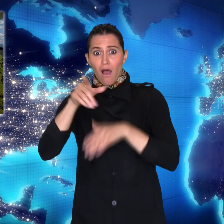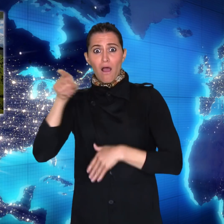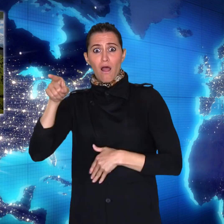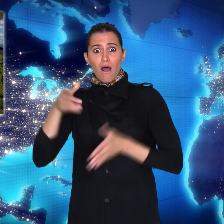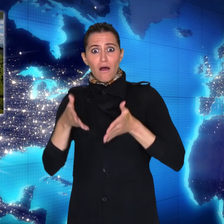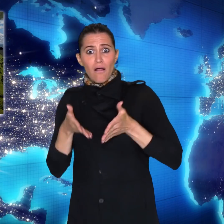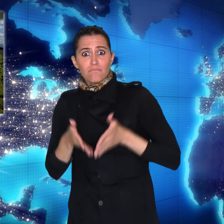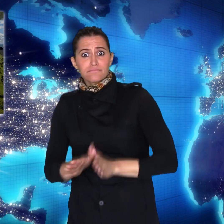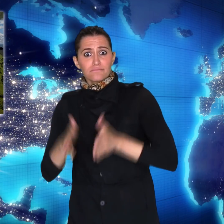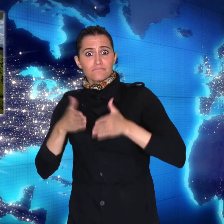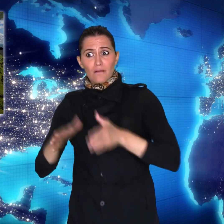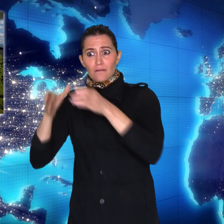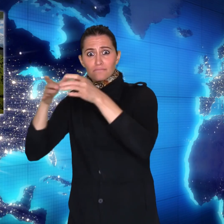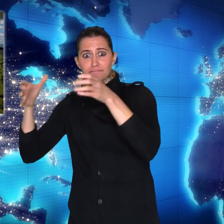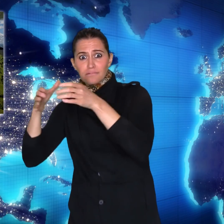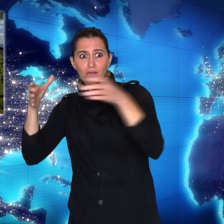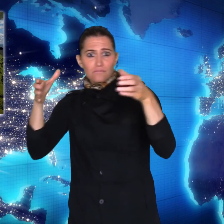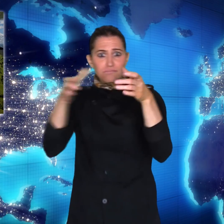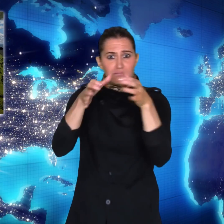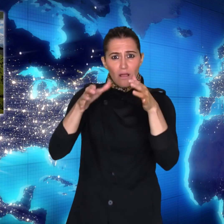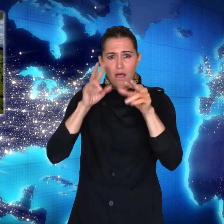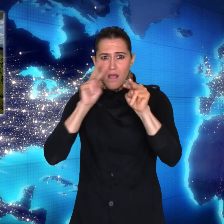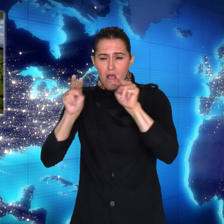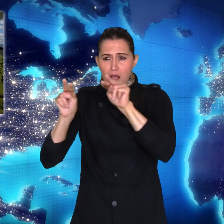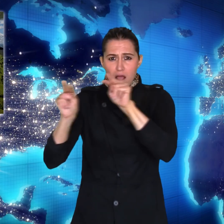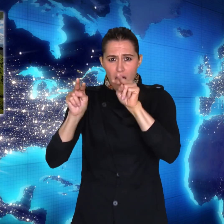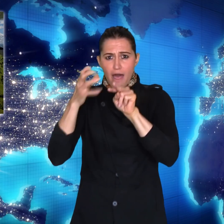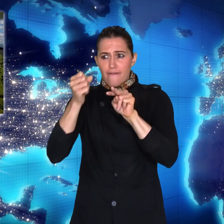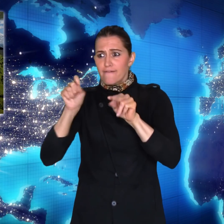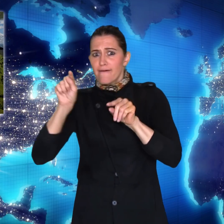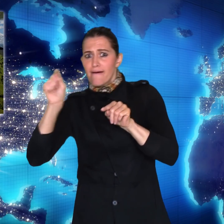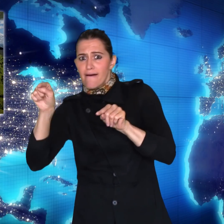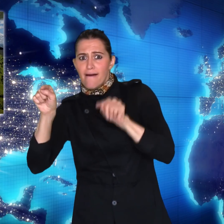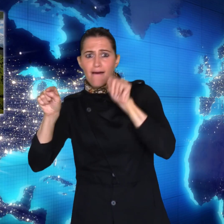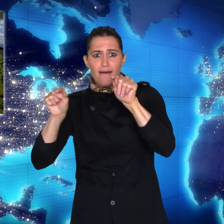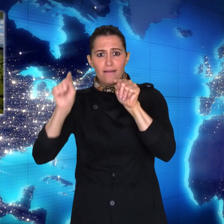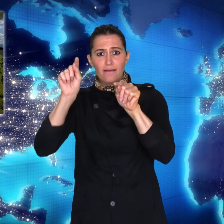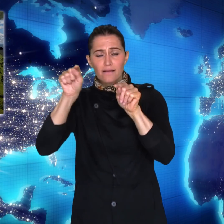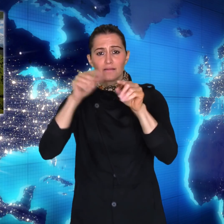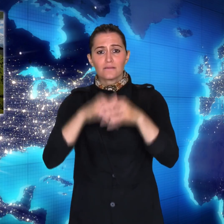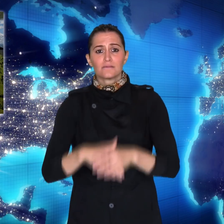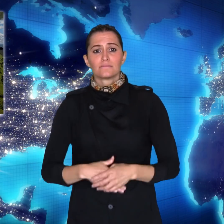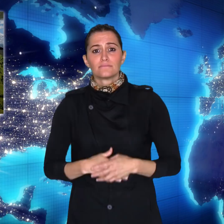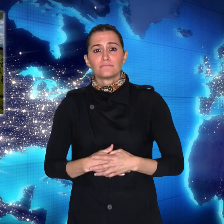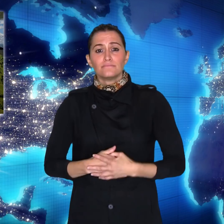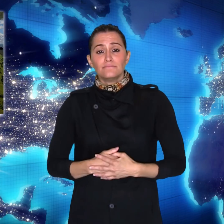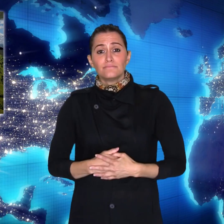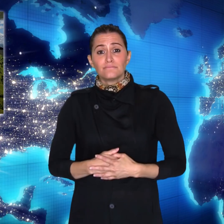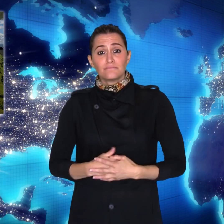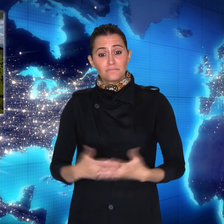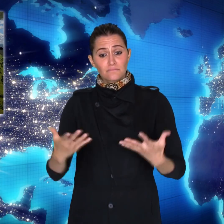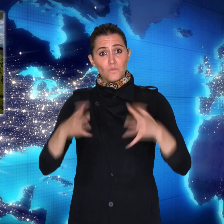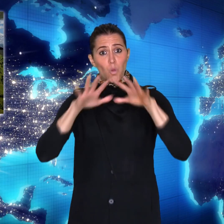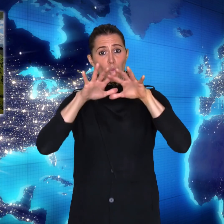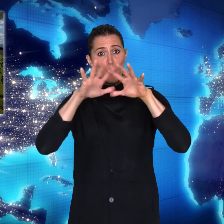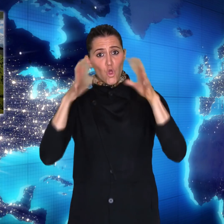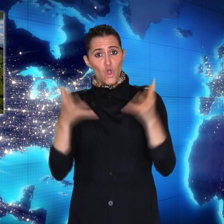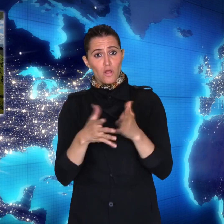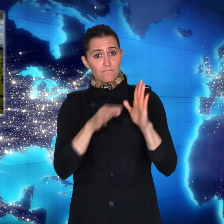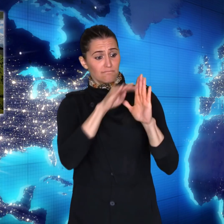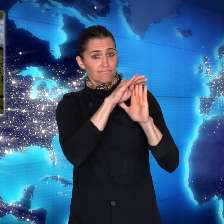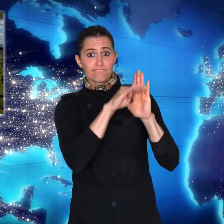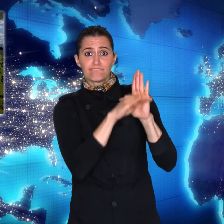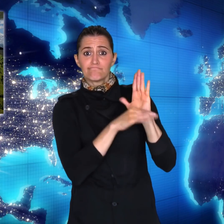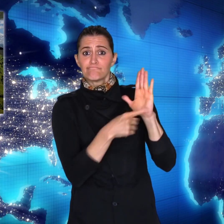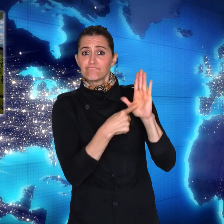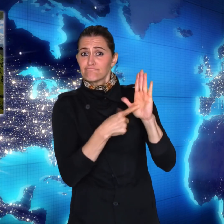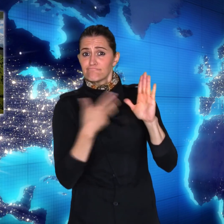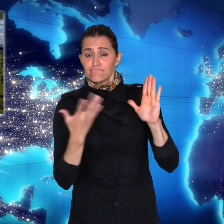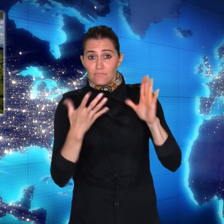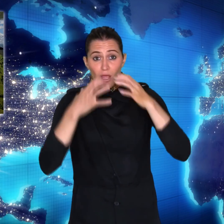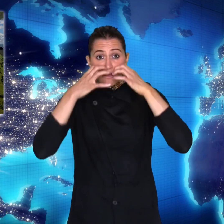Legal ivory markets are shrinking, and